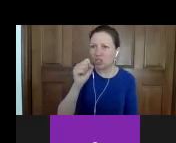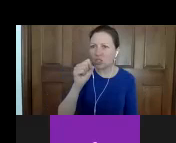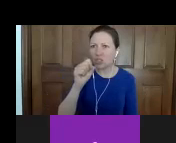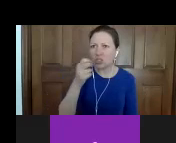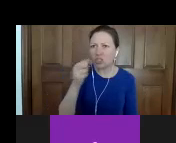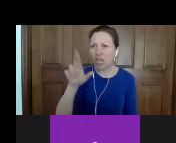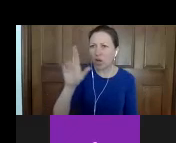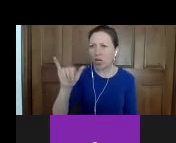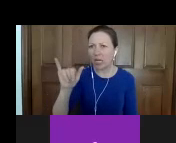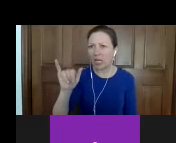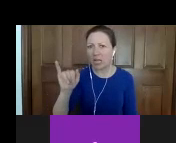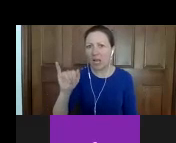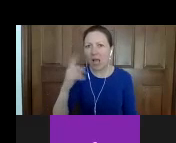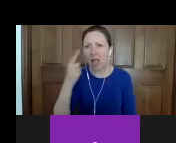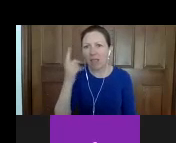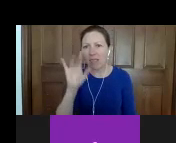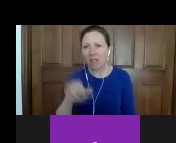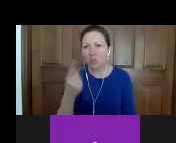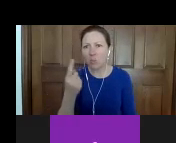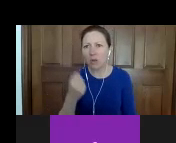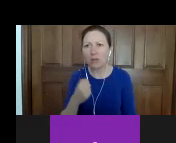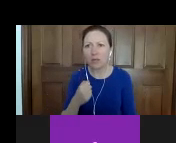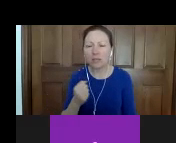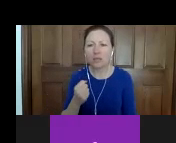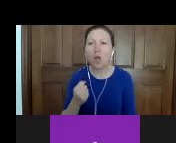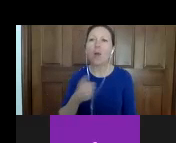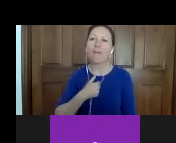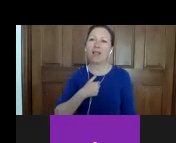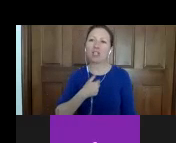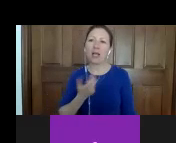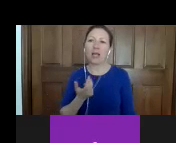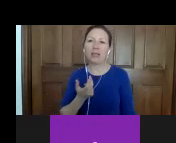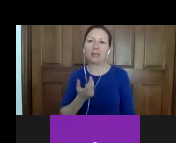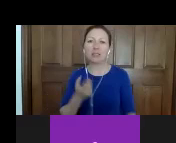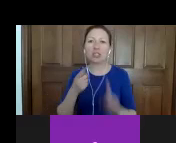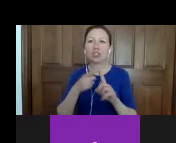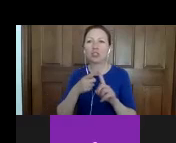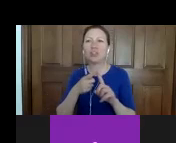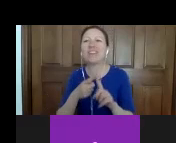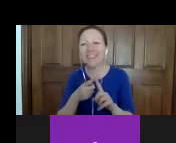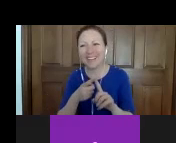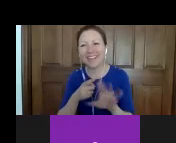I think that's the one that she was looking at. Okay. I apologize to the interpreter. I know I go too fast.